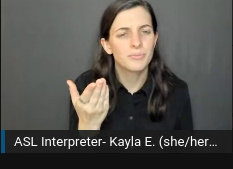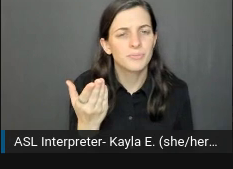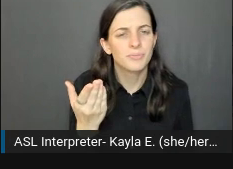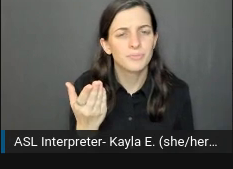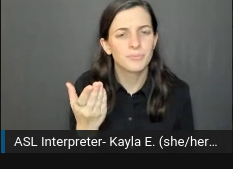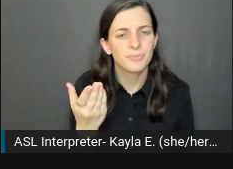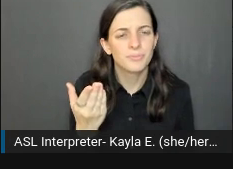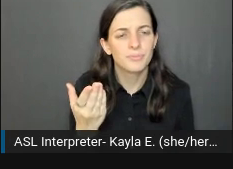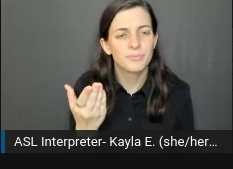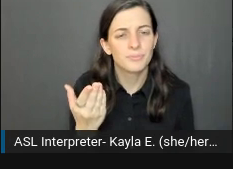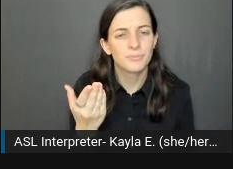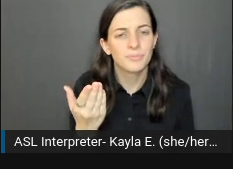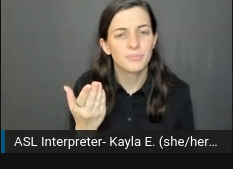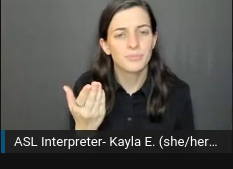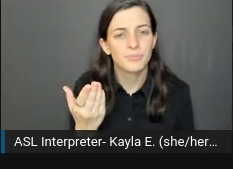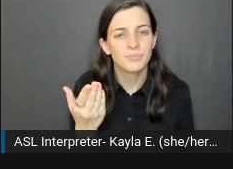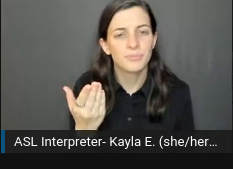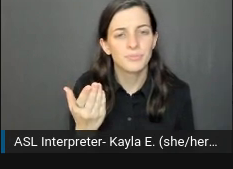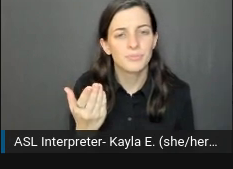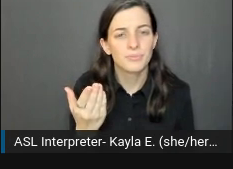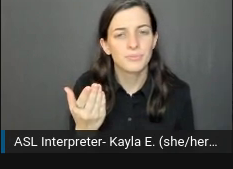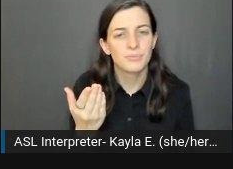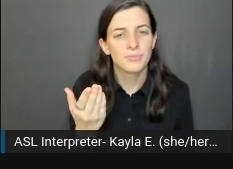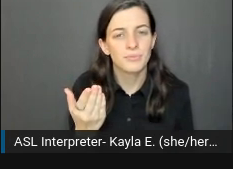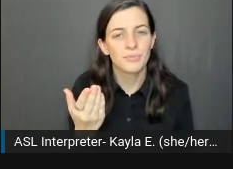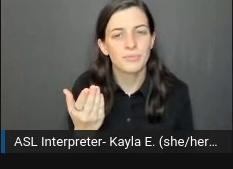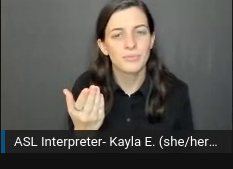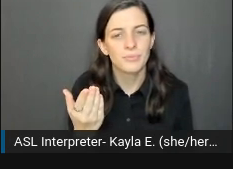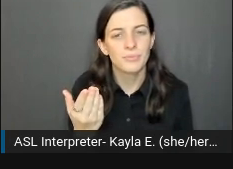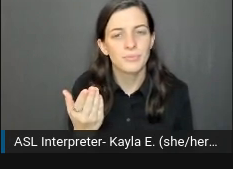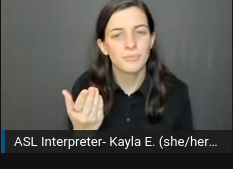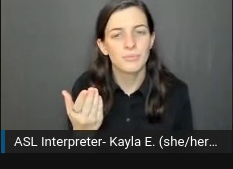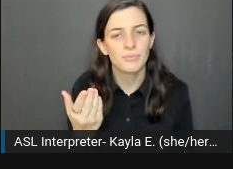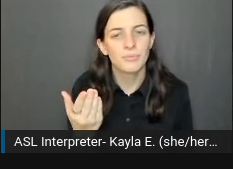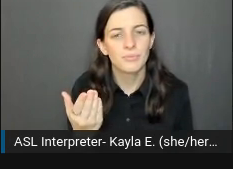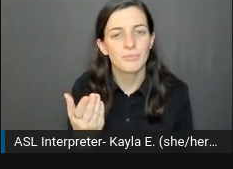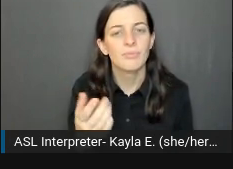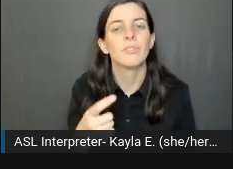If you noticed when we initially visited the Air Serbia website,